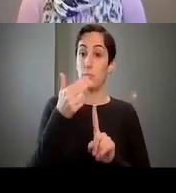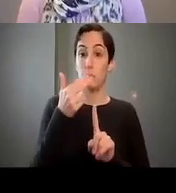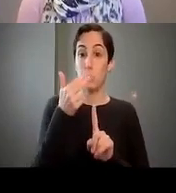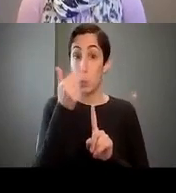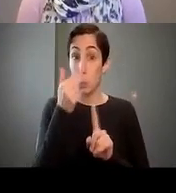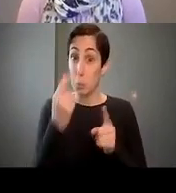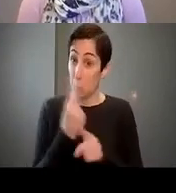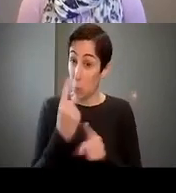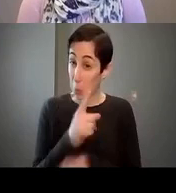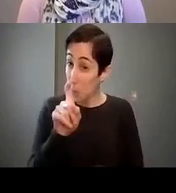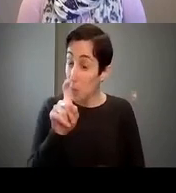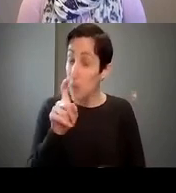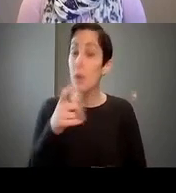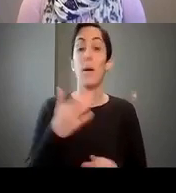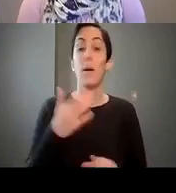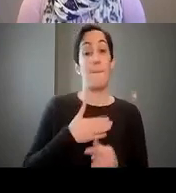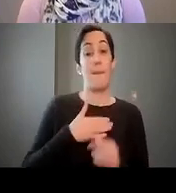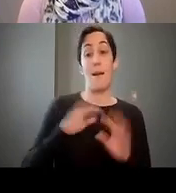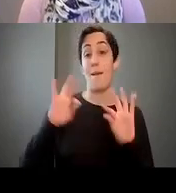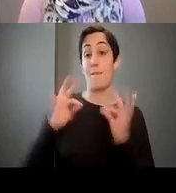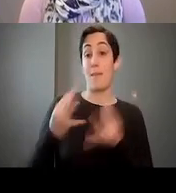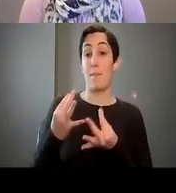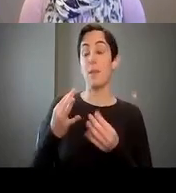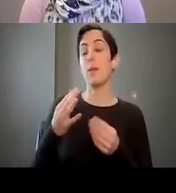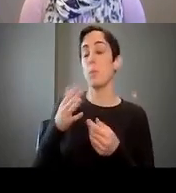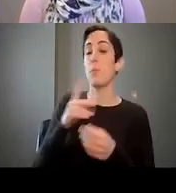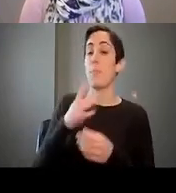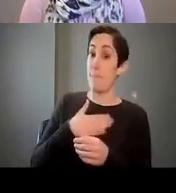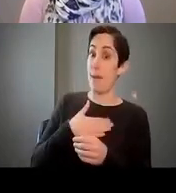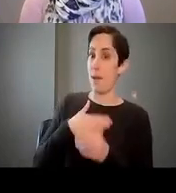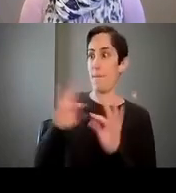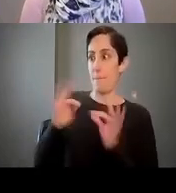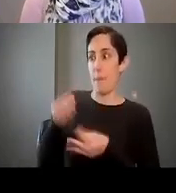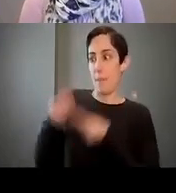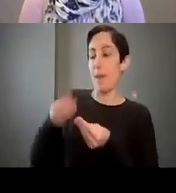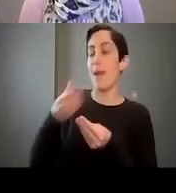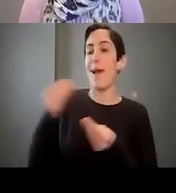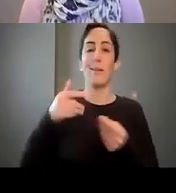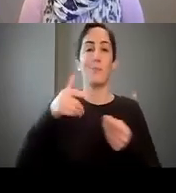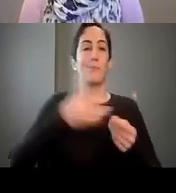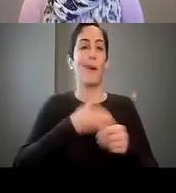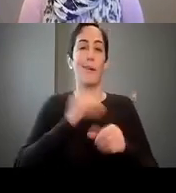really is no other way and so my sister the family that I've built here, there in fact sent me the image on the right. really is no other way and so my sister